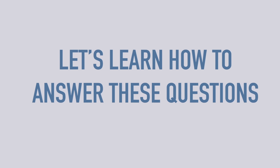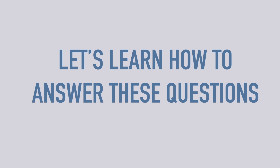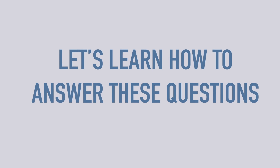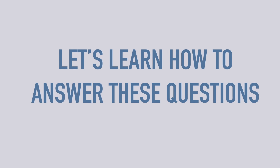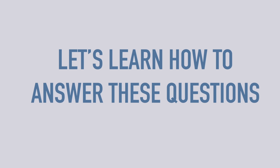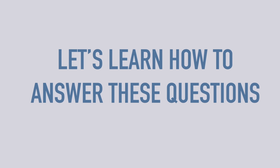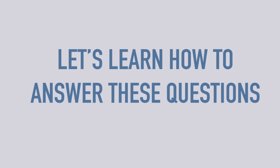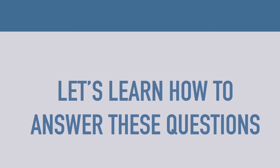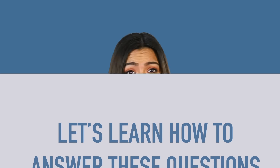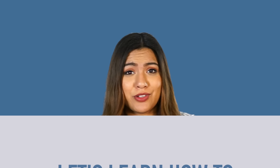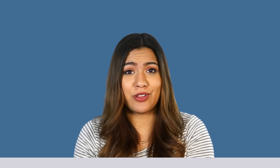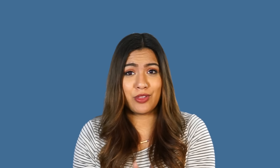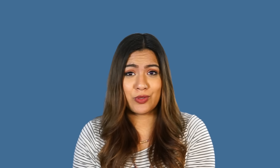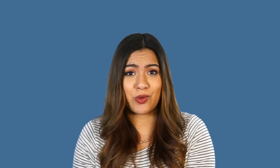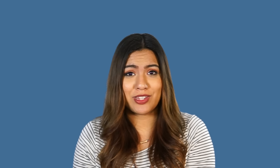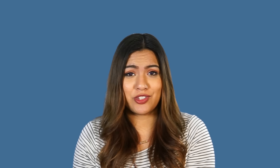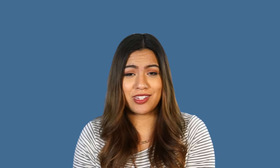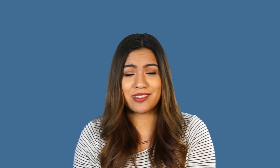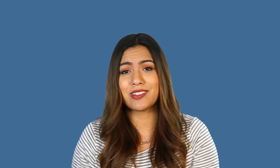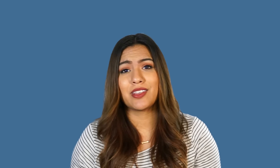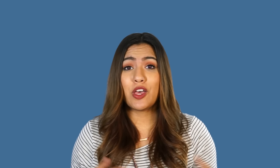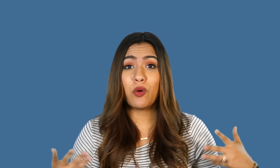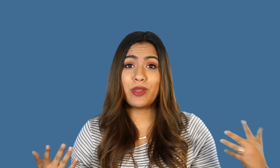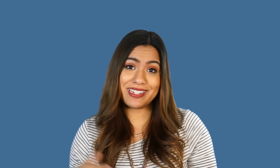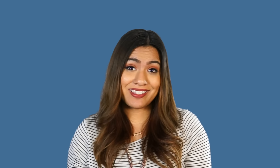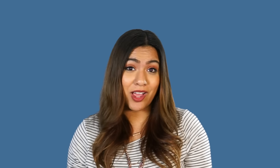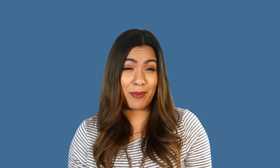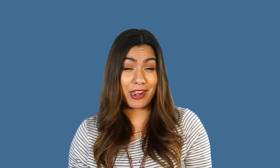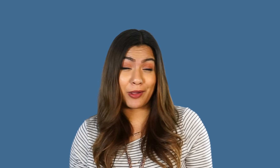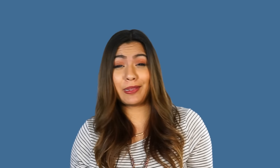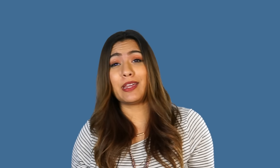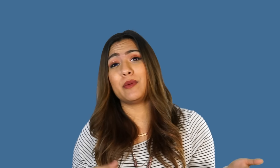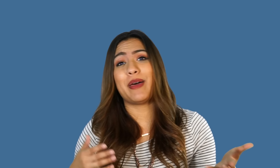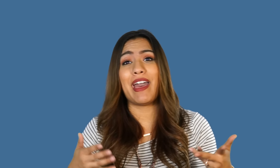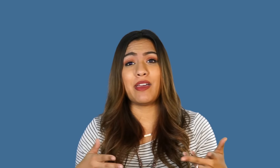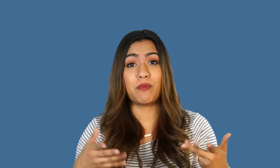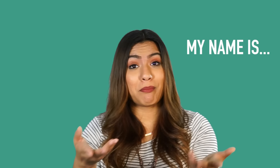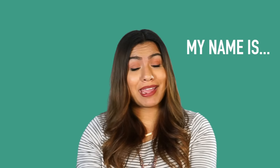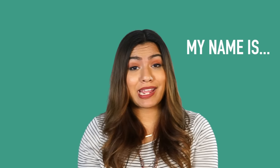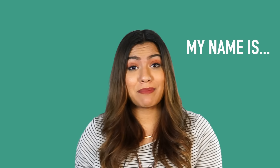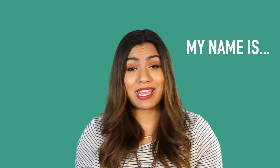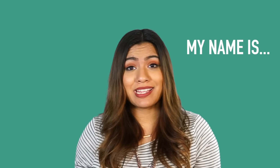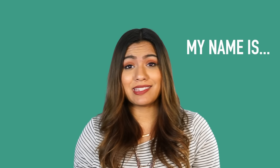Let's talk about how you can answer those questions. We didn't talk about it earlier but, my name is,